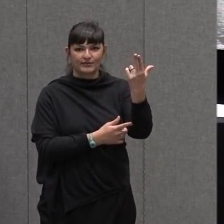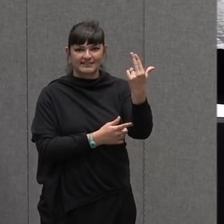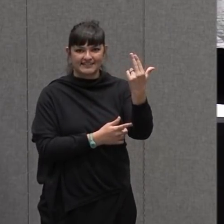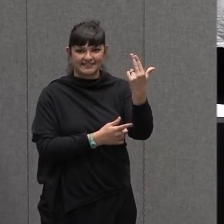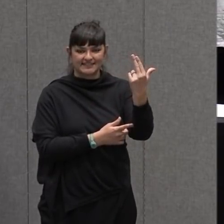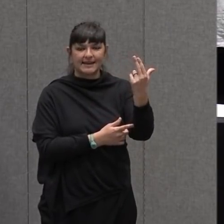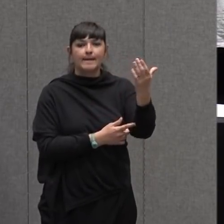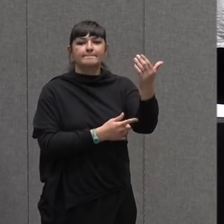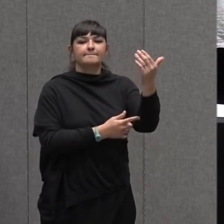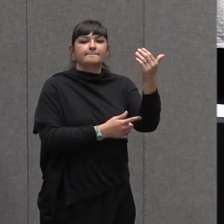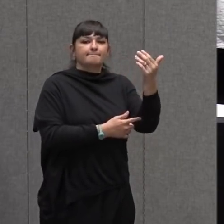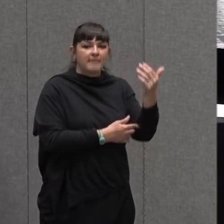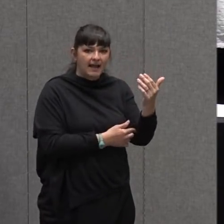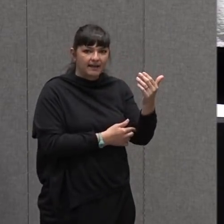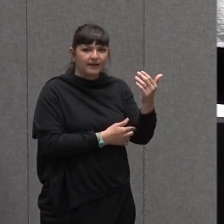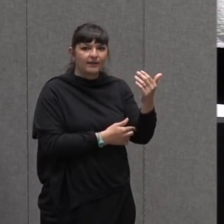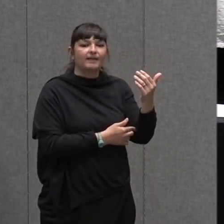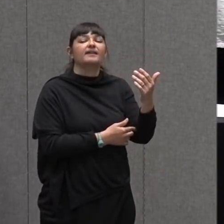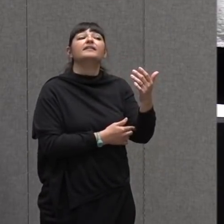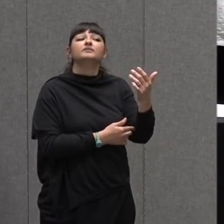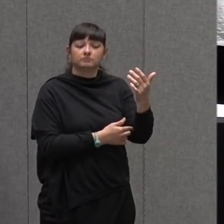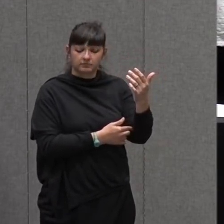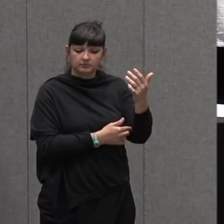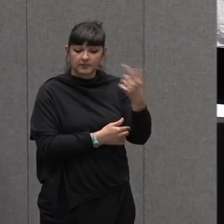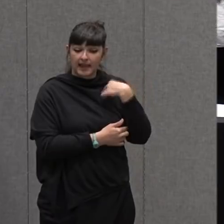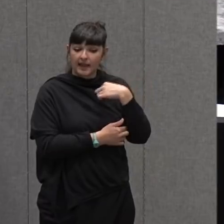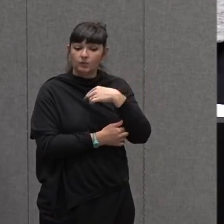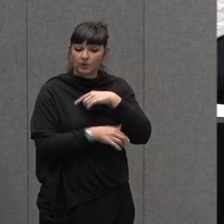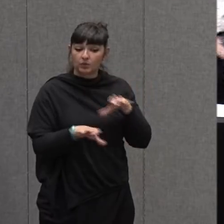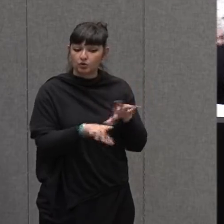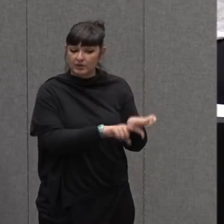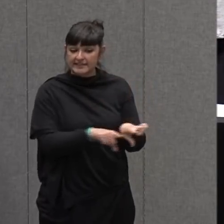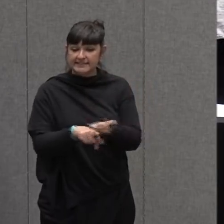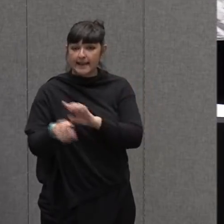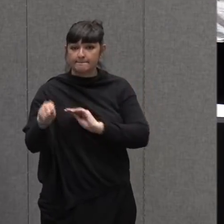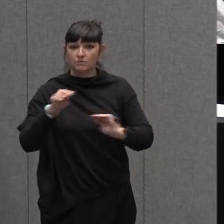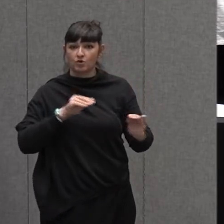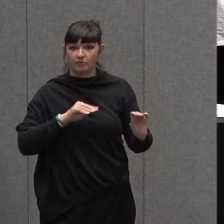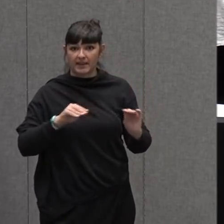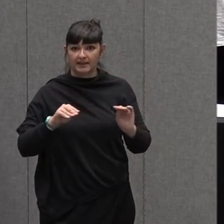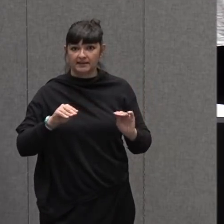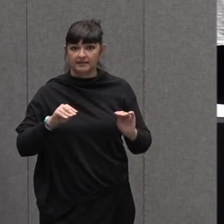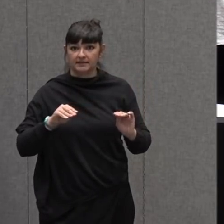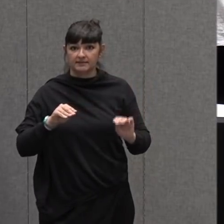that we did on our forwards counting where I start off with the hand to the knee